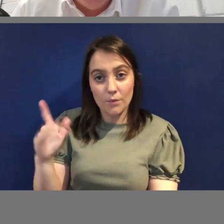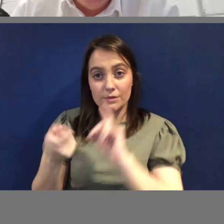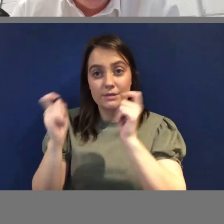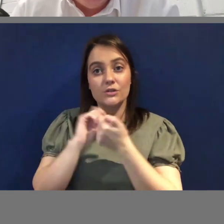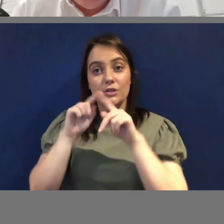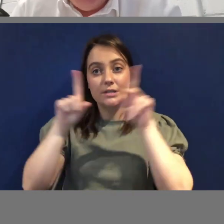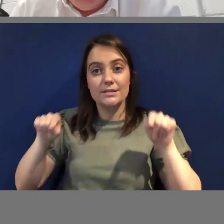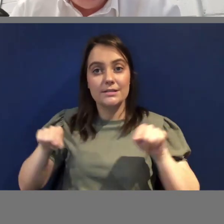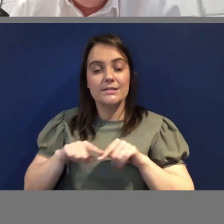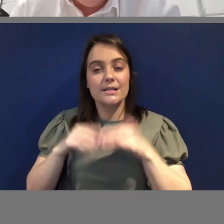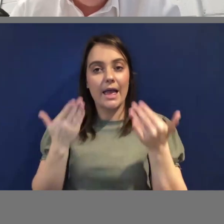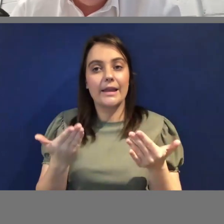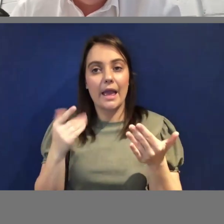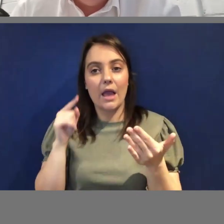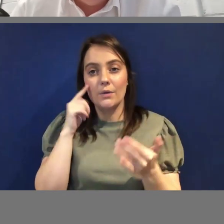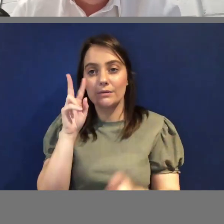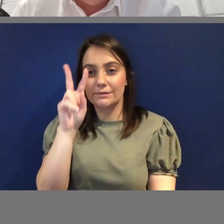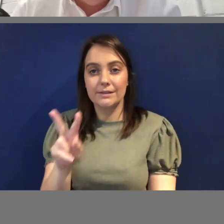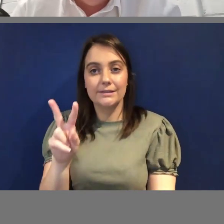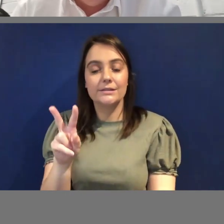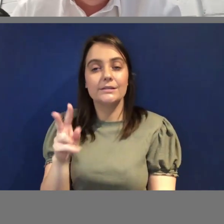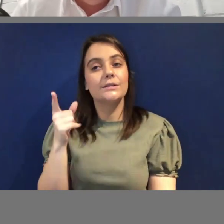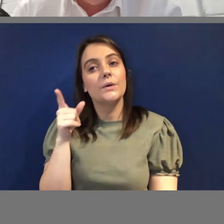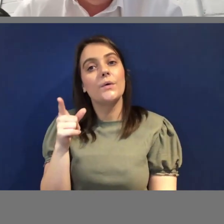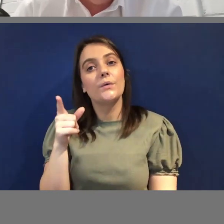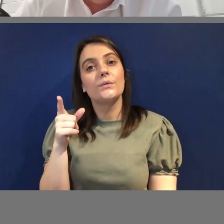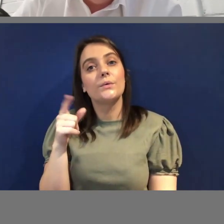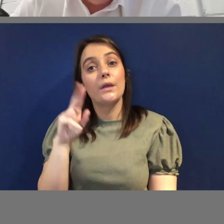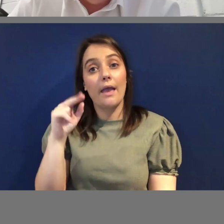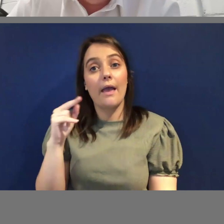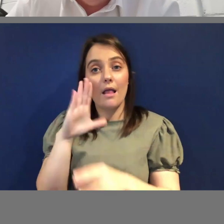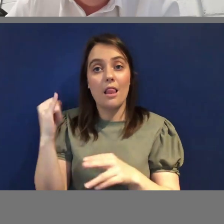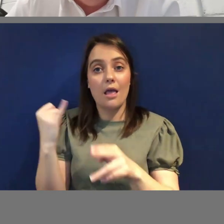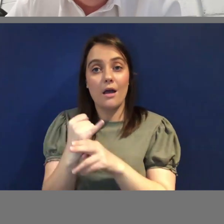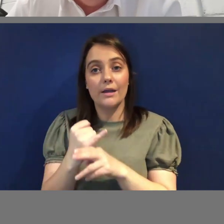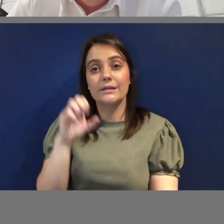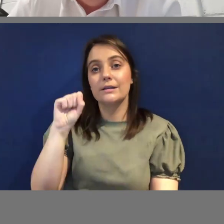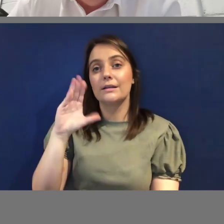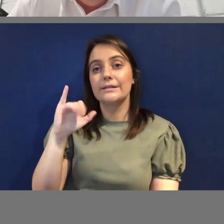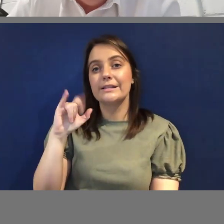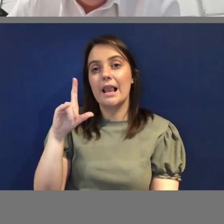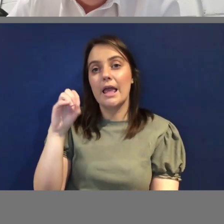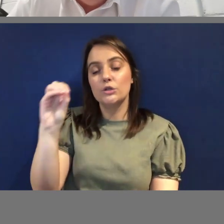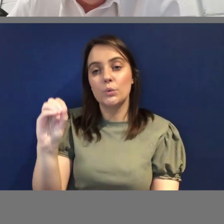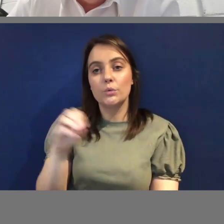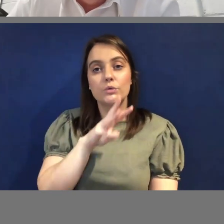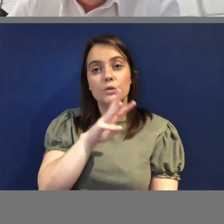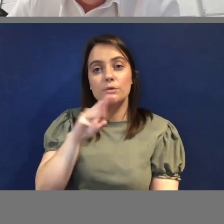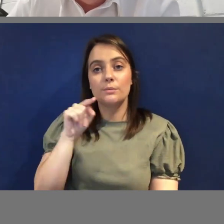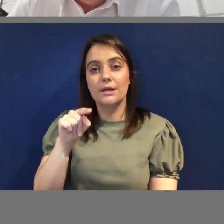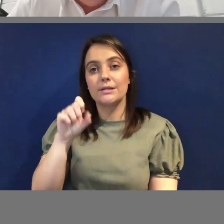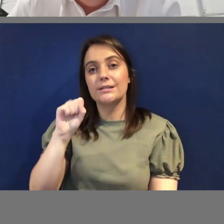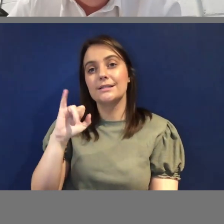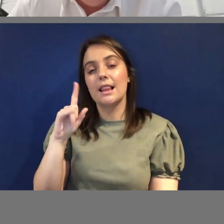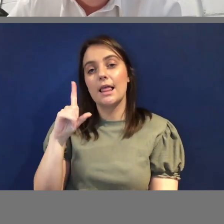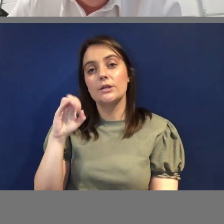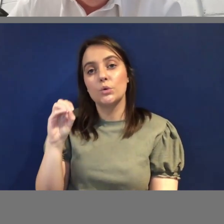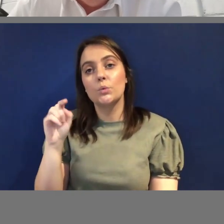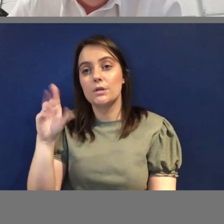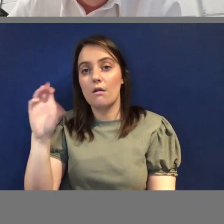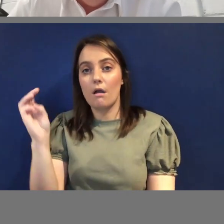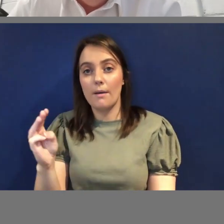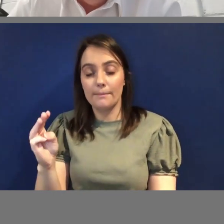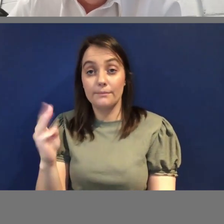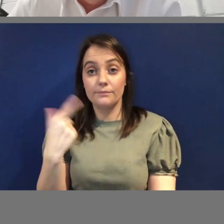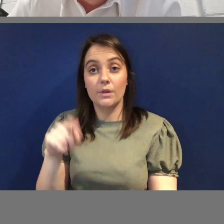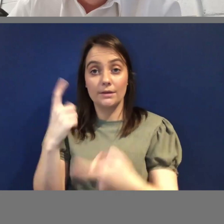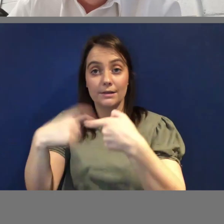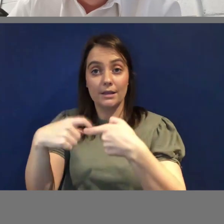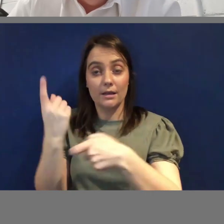here so if you just if you can log on to slido so www.slido.com um that's just the website to log